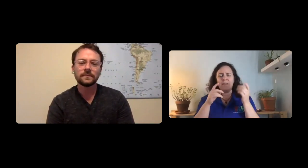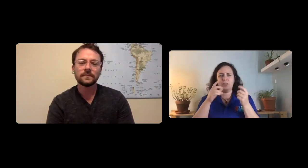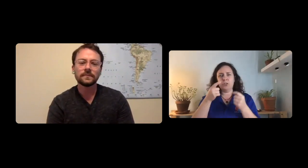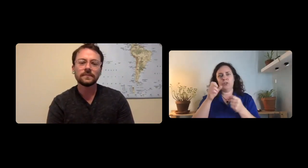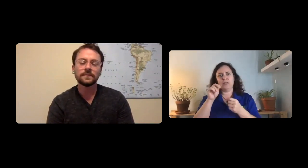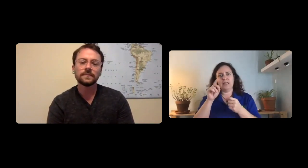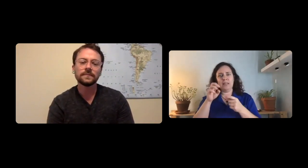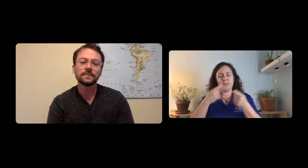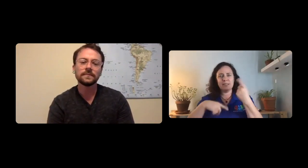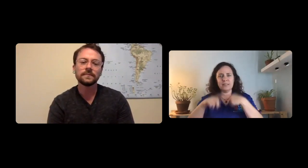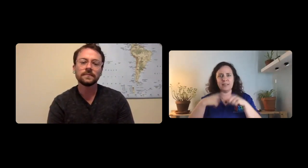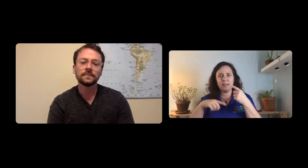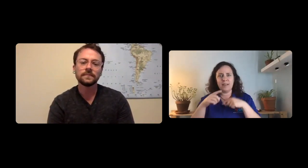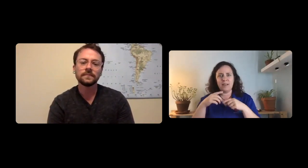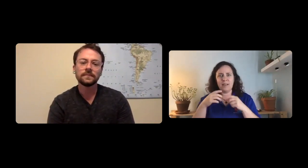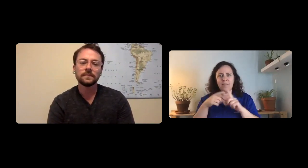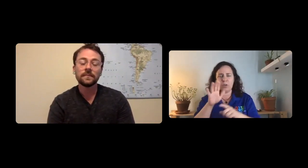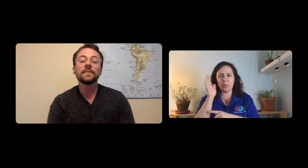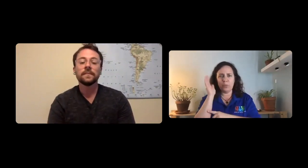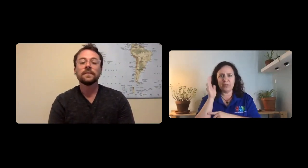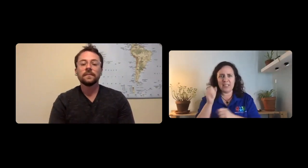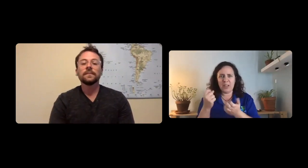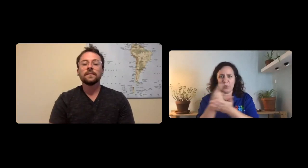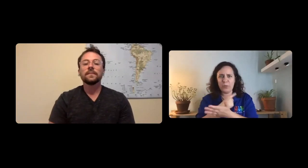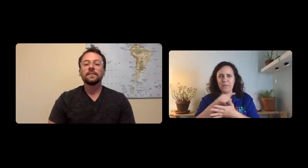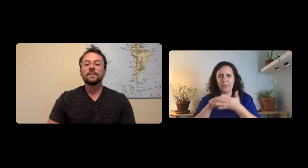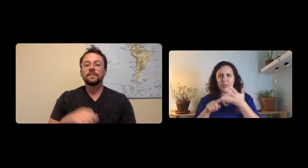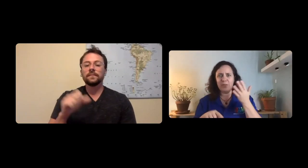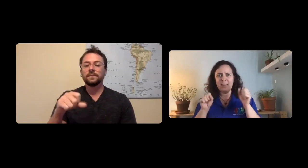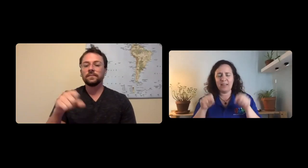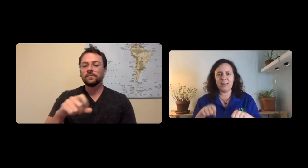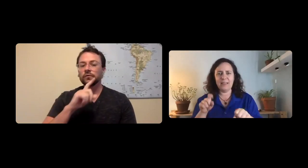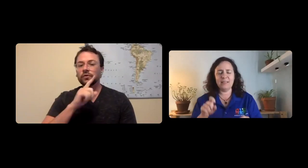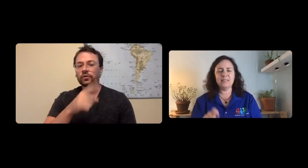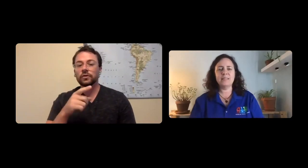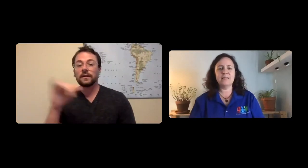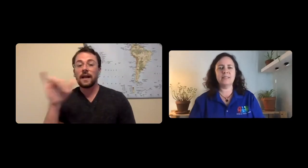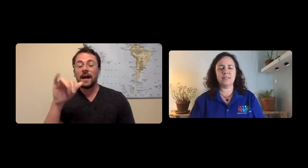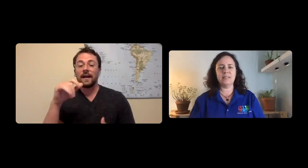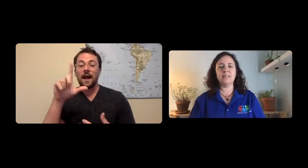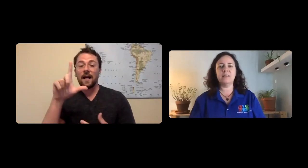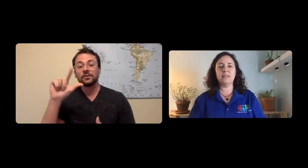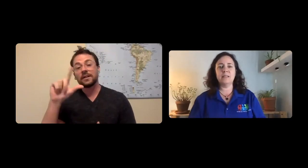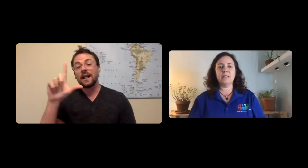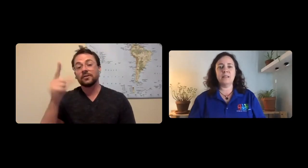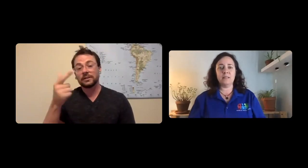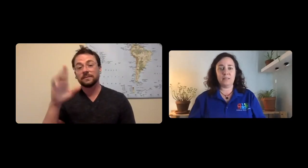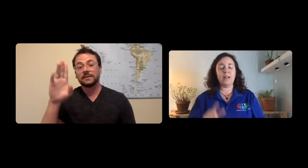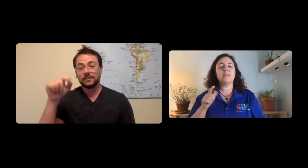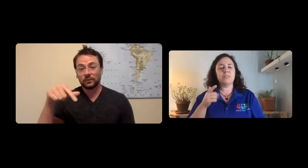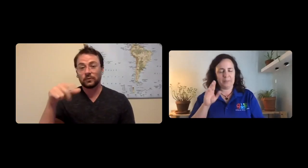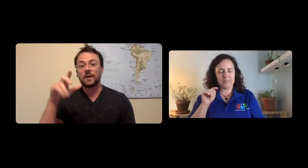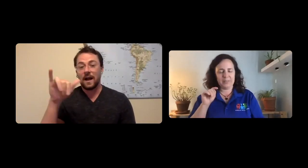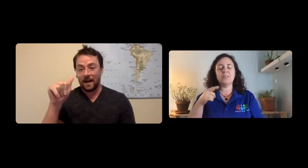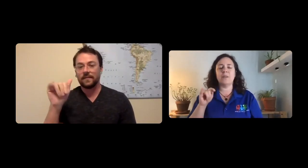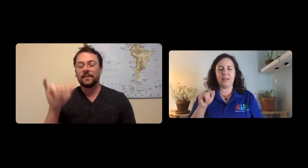> So there's a lot of questions around the signs for non gender terminology.